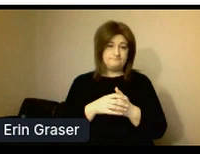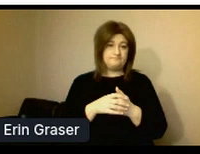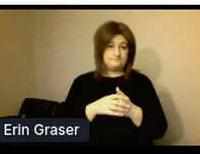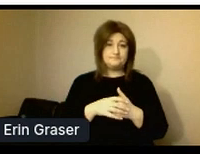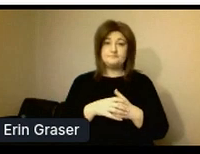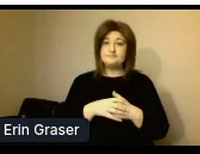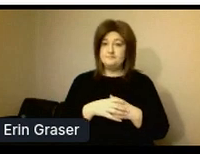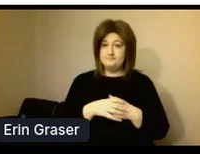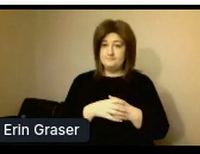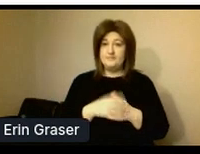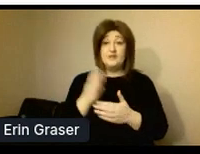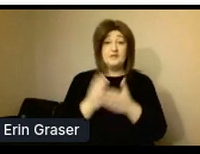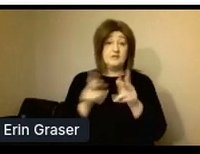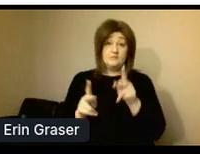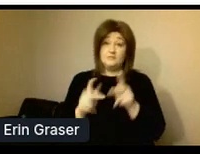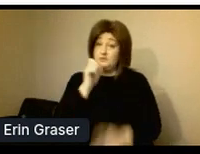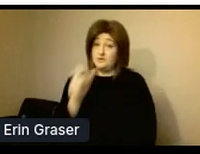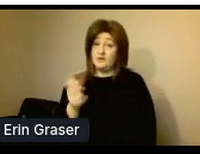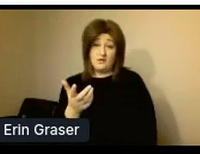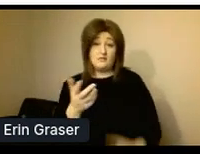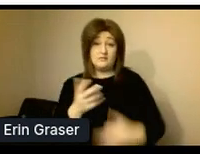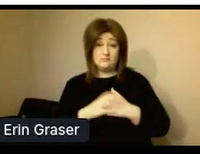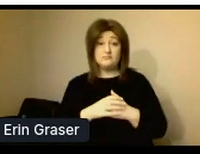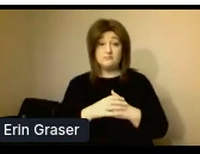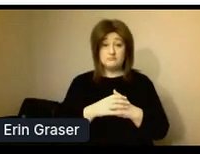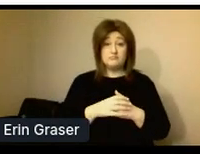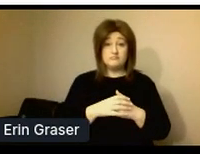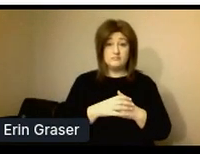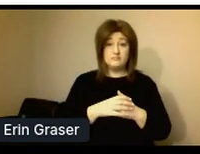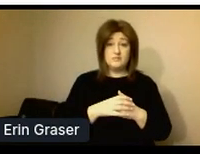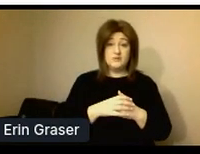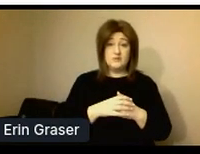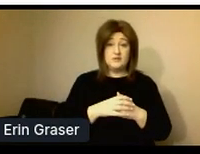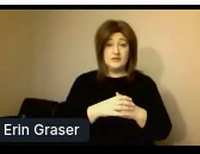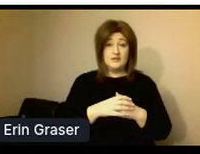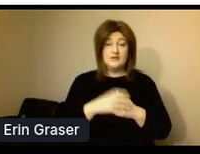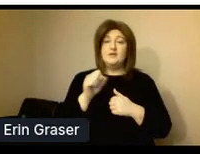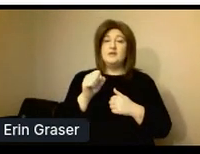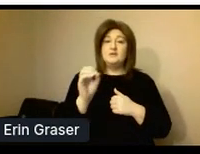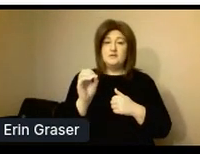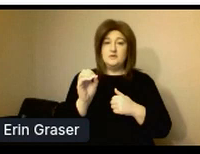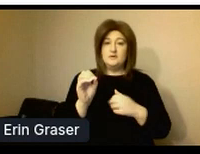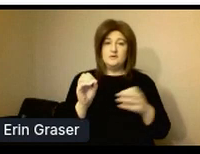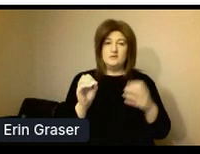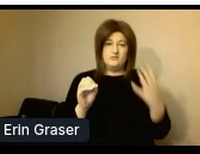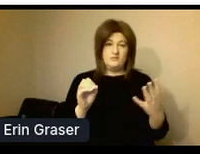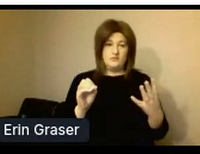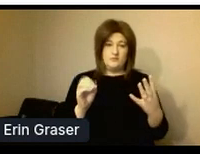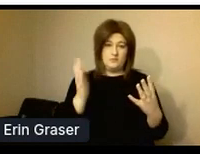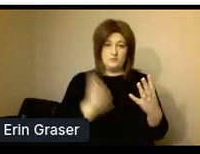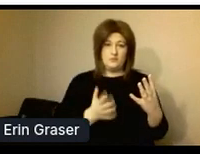Some people haven't. So four out of five Indigenous women